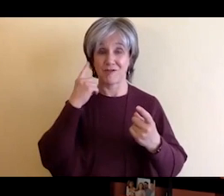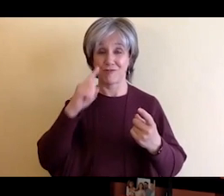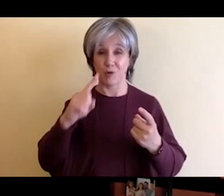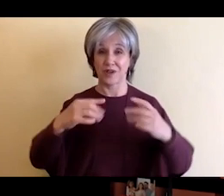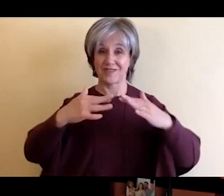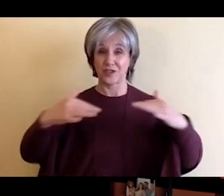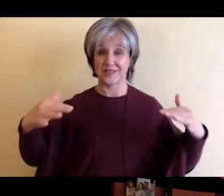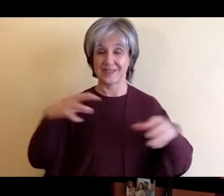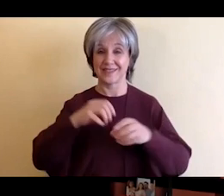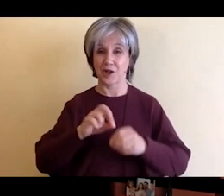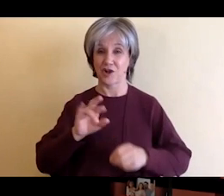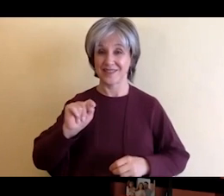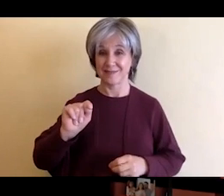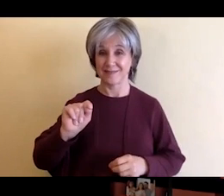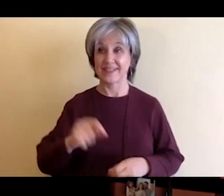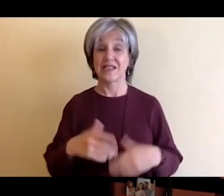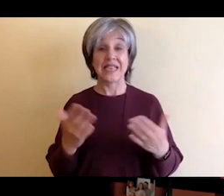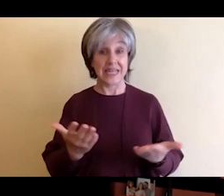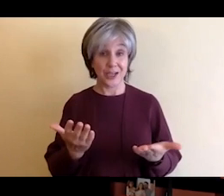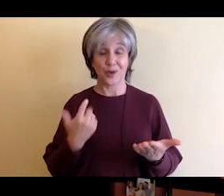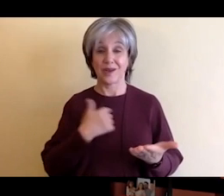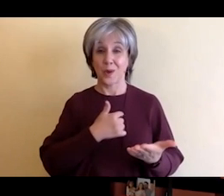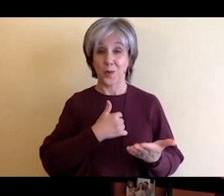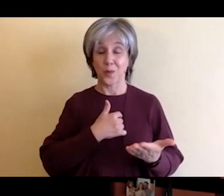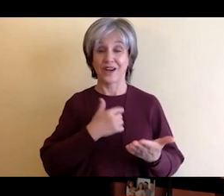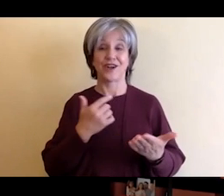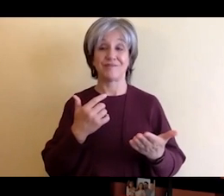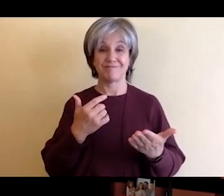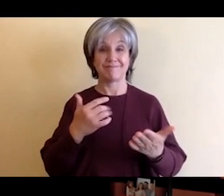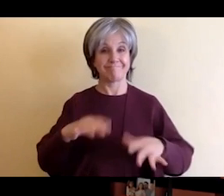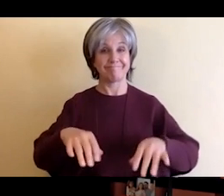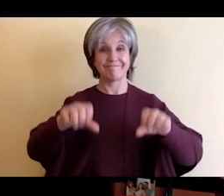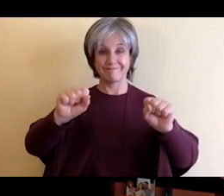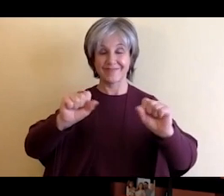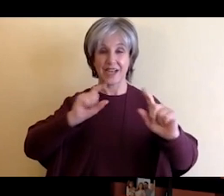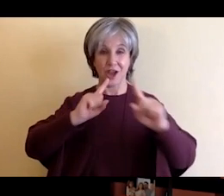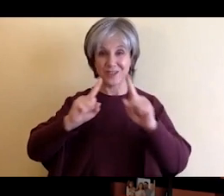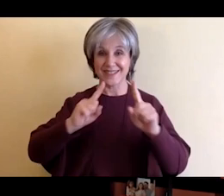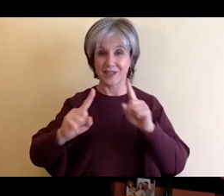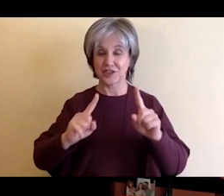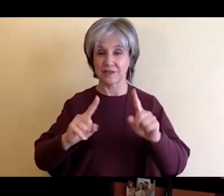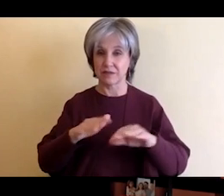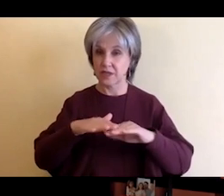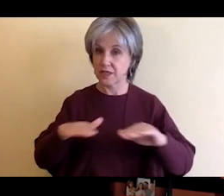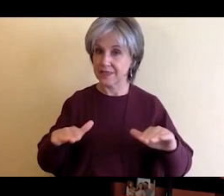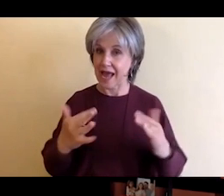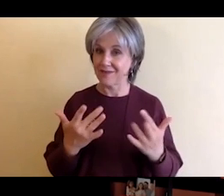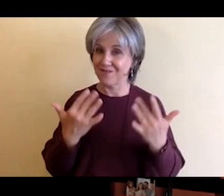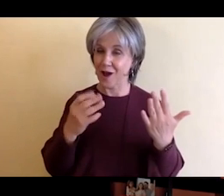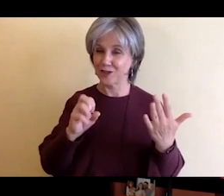fireside chat series. These conversations with some of our star faculty are designed to provide you with a behind the scenes glimpse